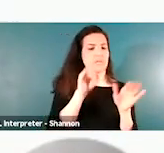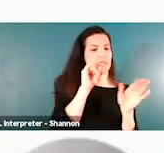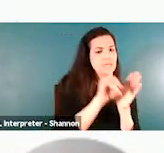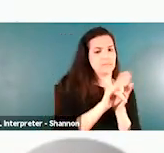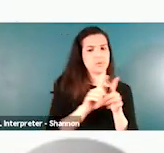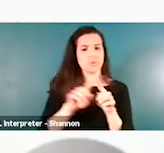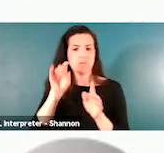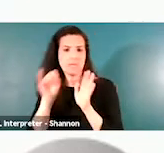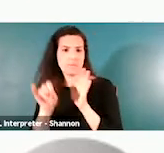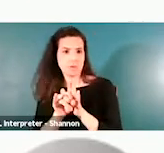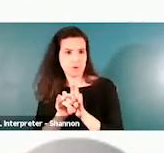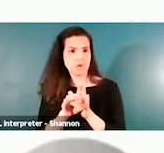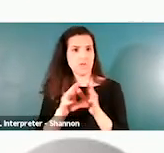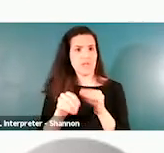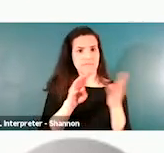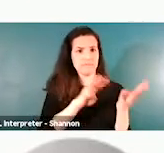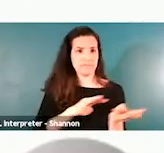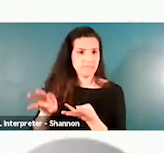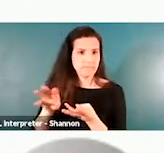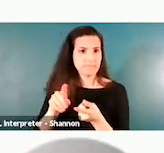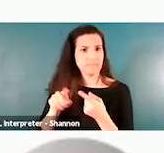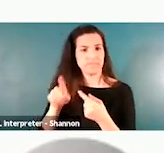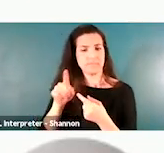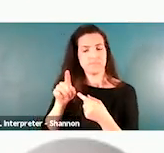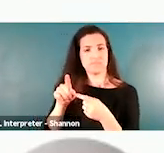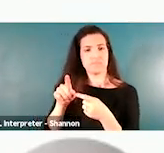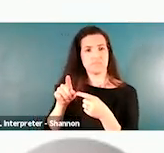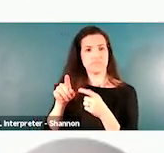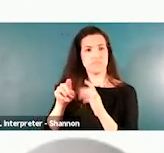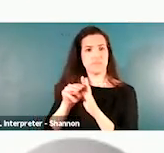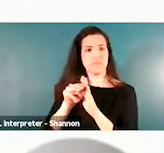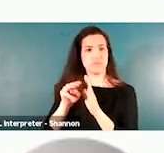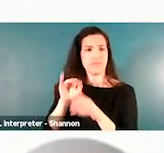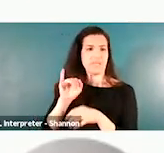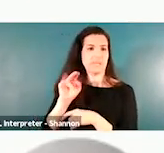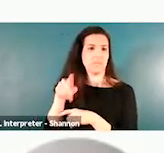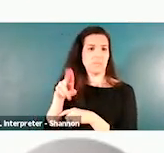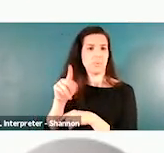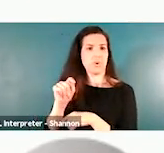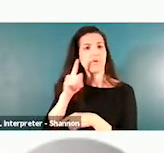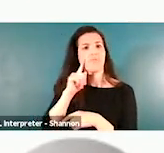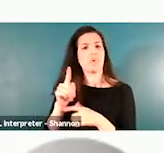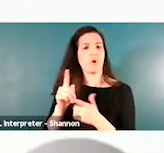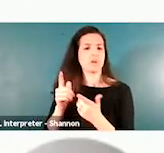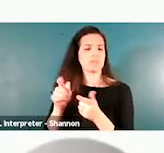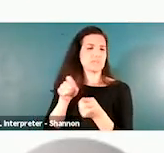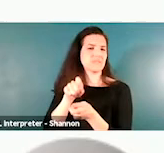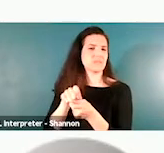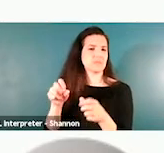two inputs for a given region. One of the inputs comes from a time when imagery is available